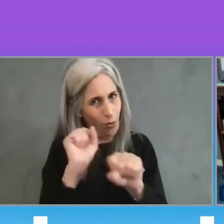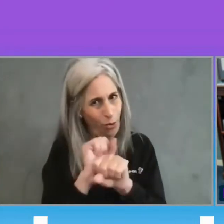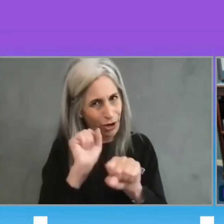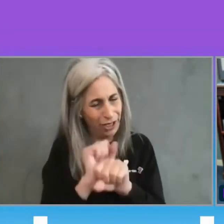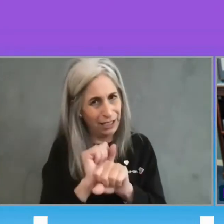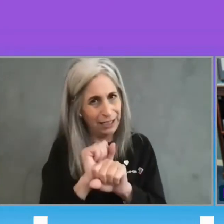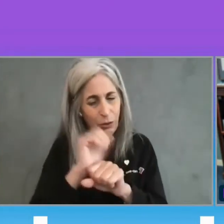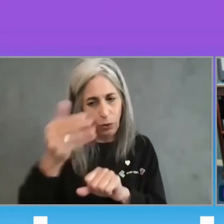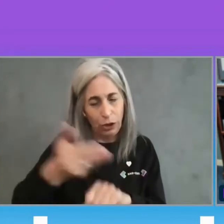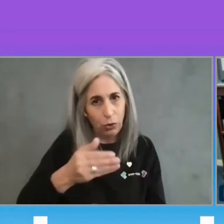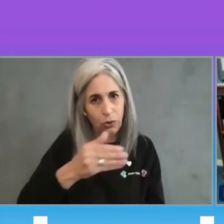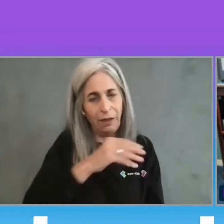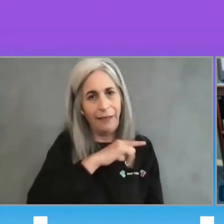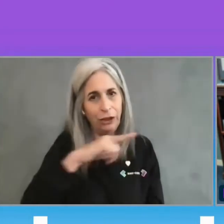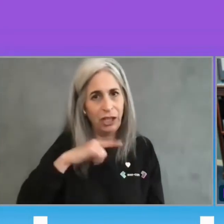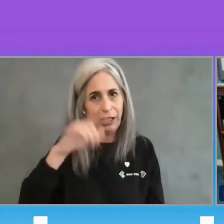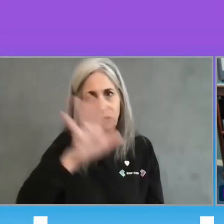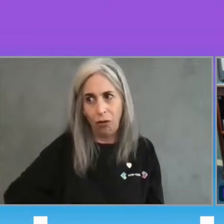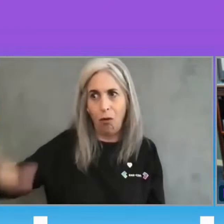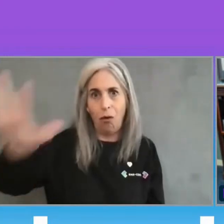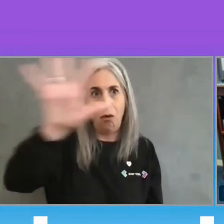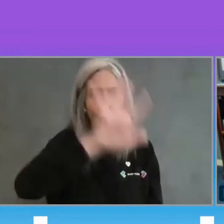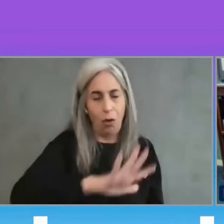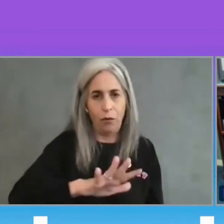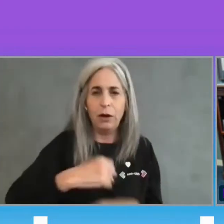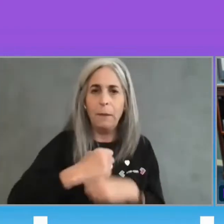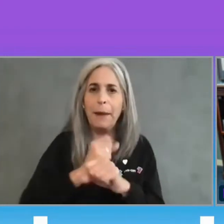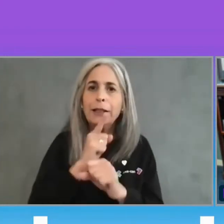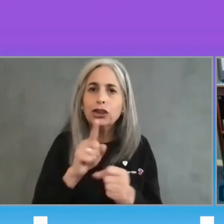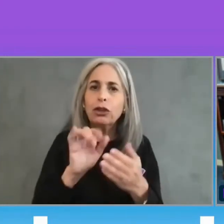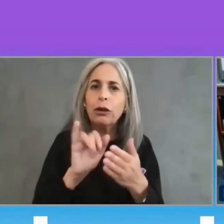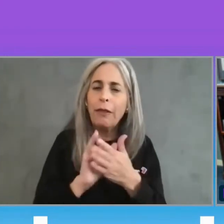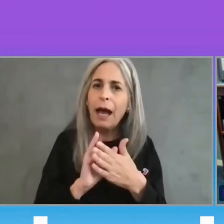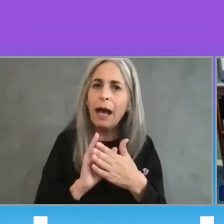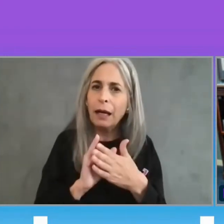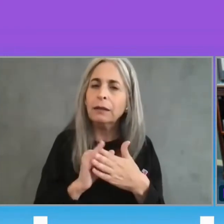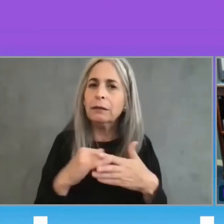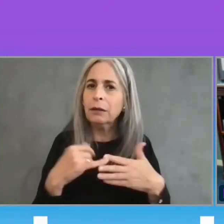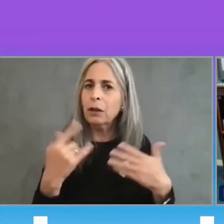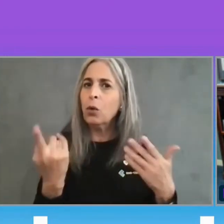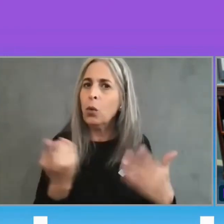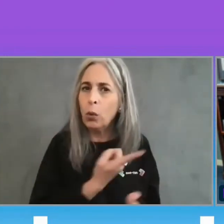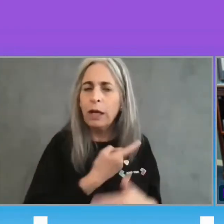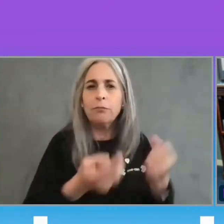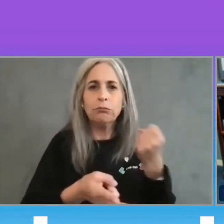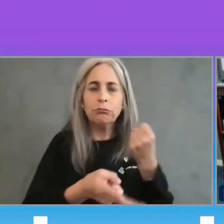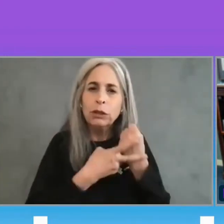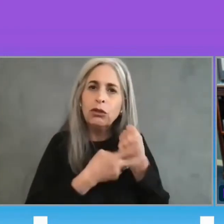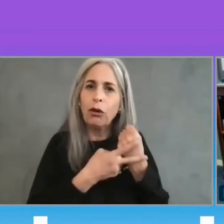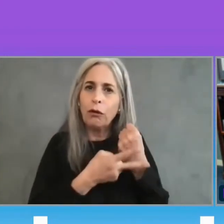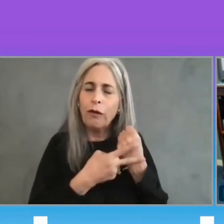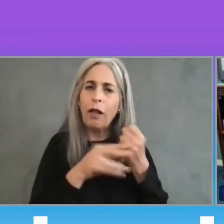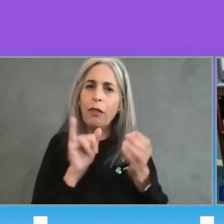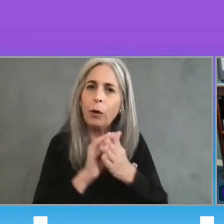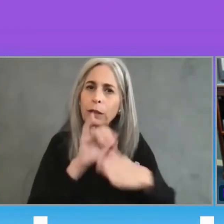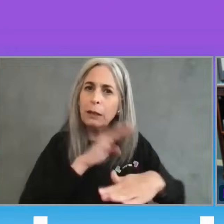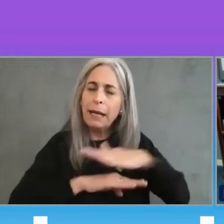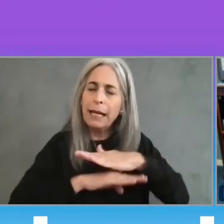we have to introduce legislation everywhere. But to make sure